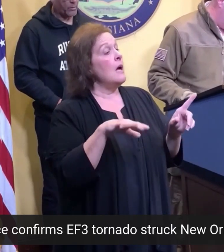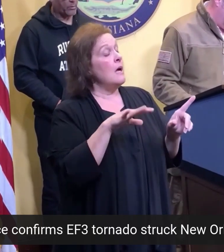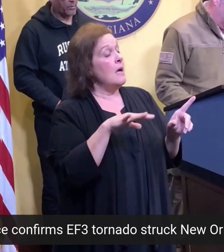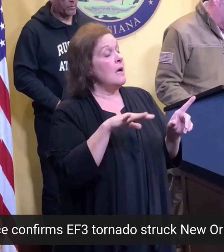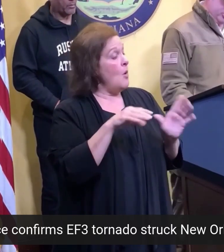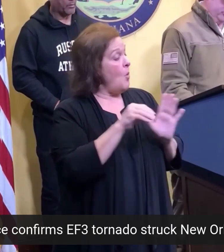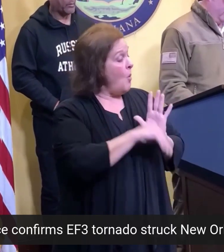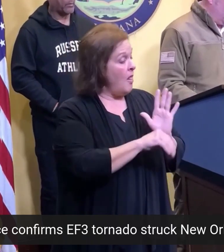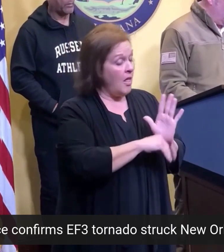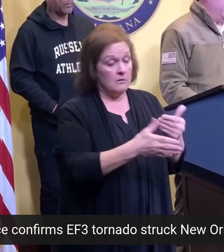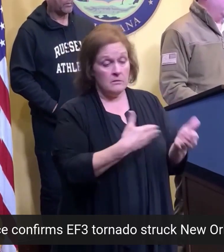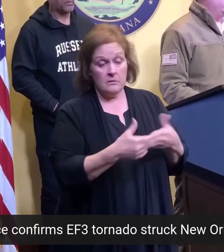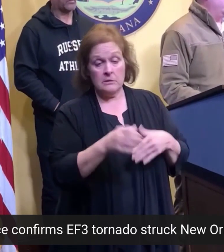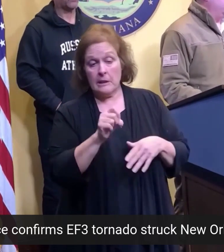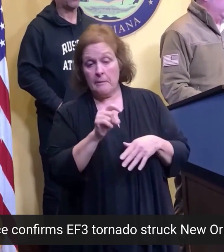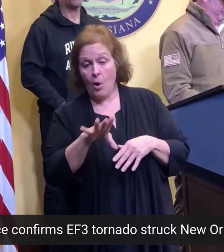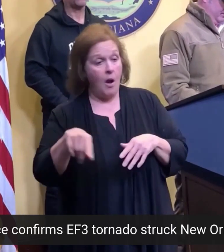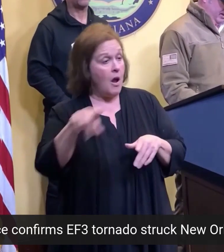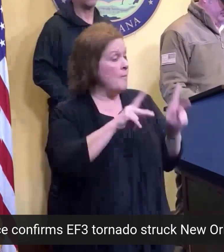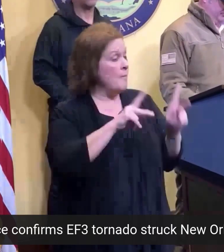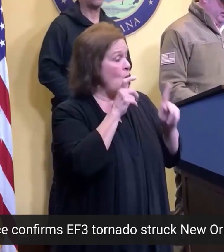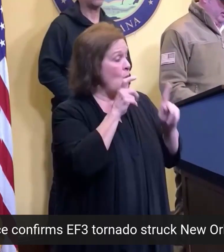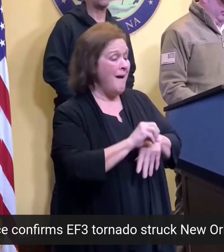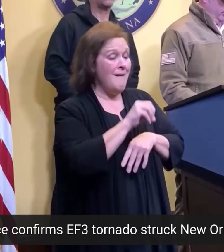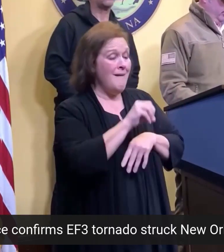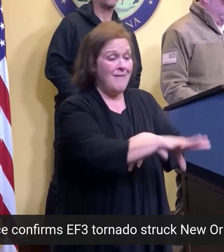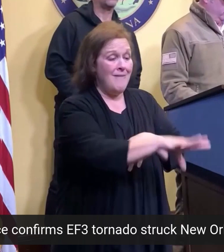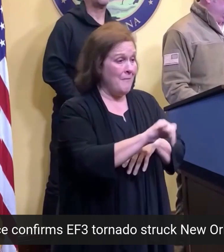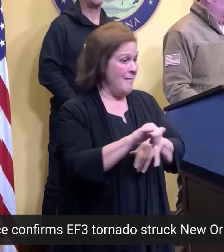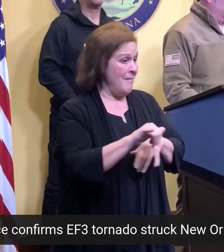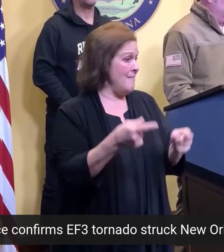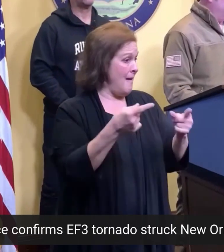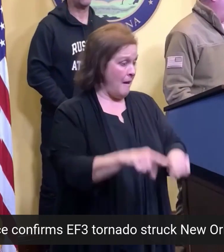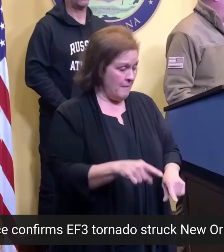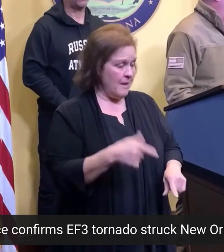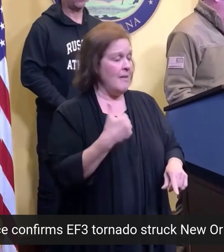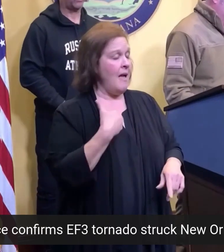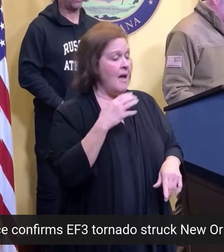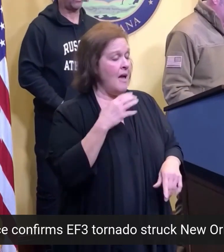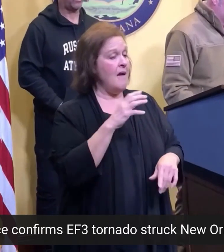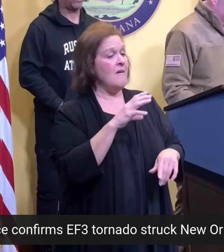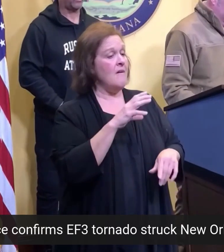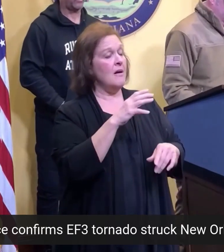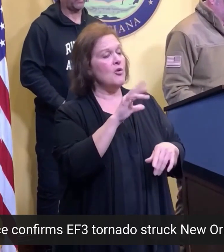parish saint bernard parish anyone affected by this there is a crisis cleanup home hotline it's